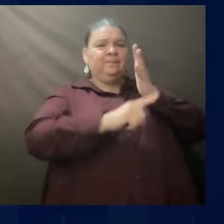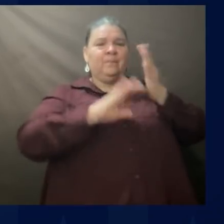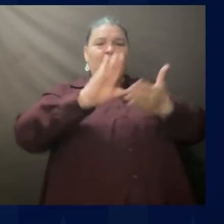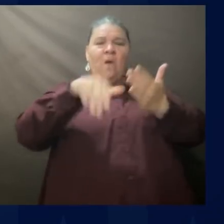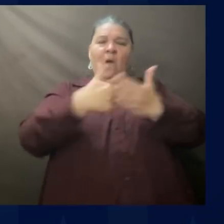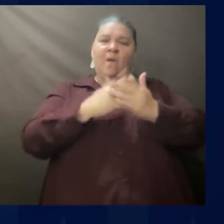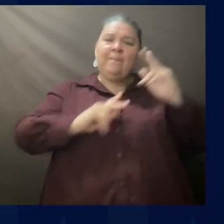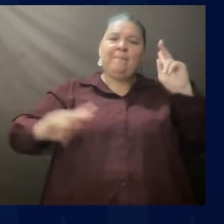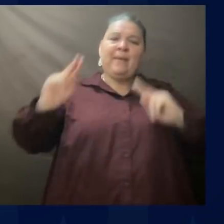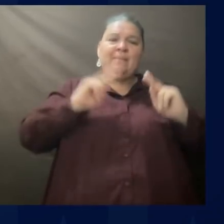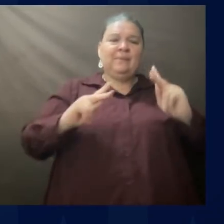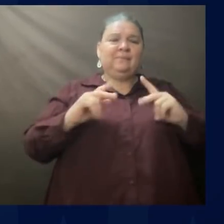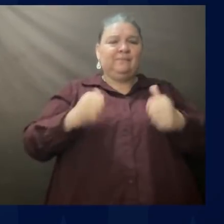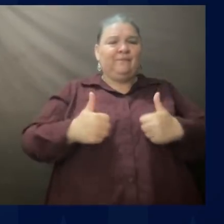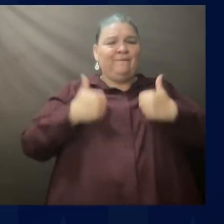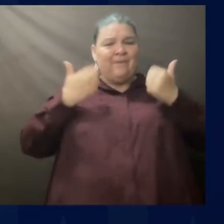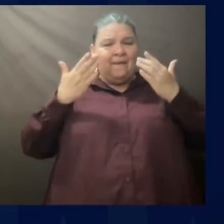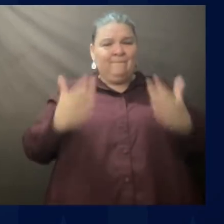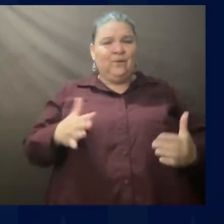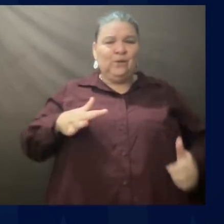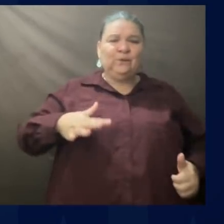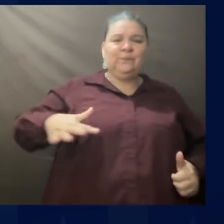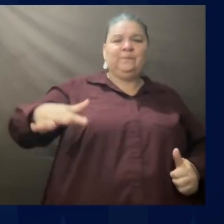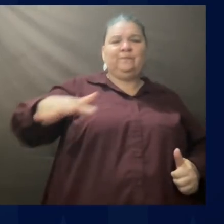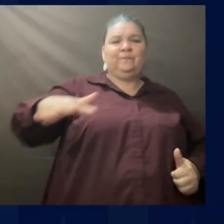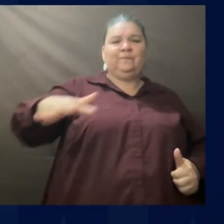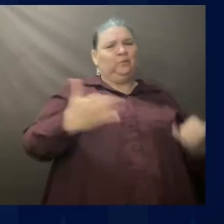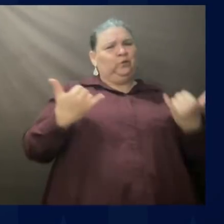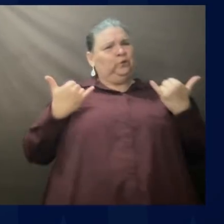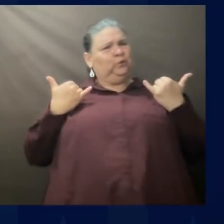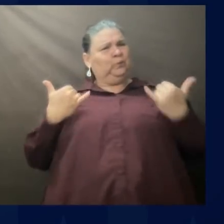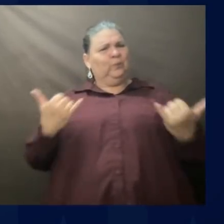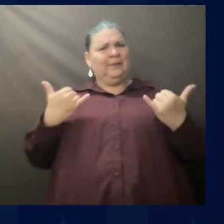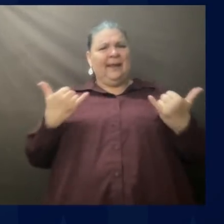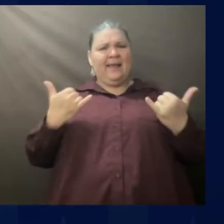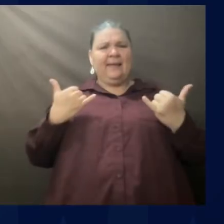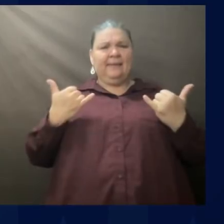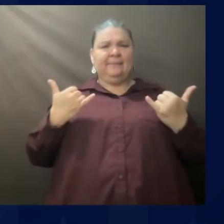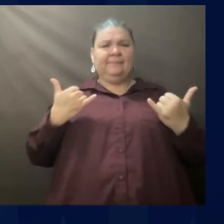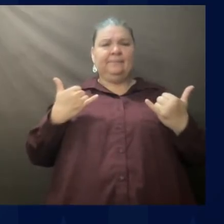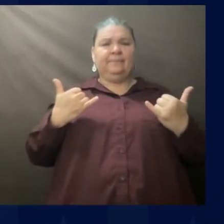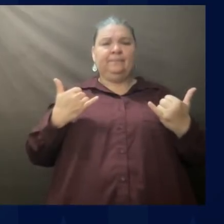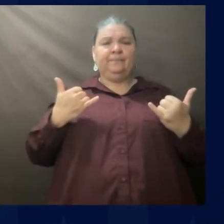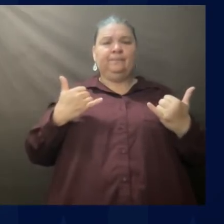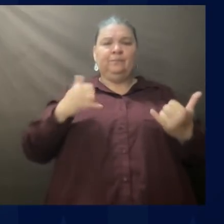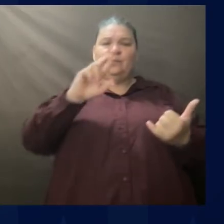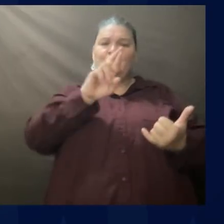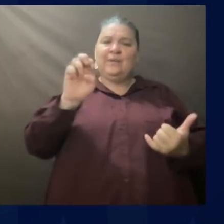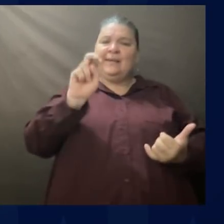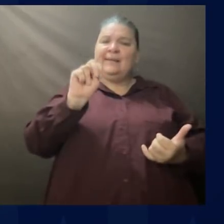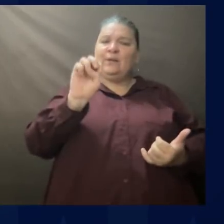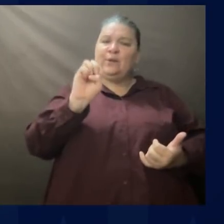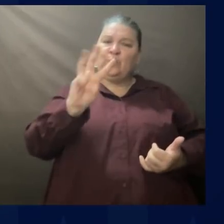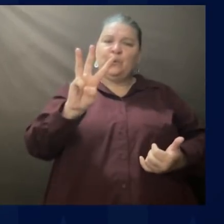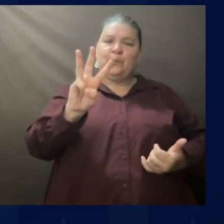Today we renew our sacred vow -- it’s a simple vow: to remember.